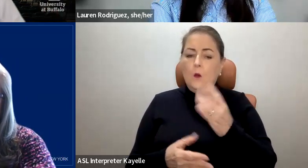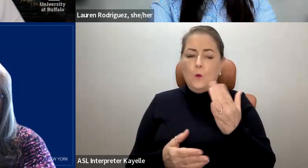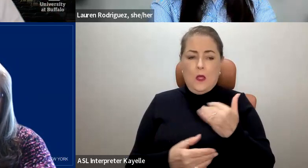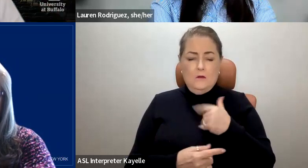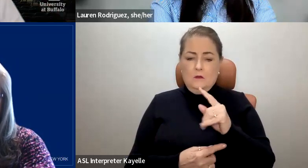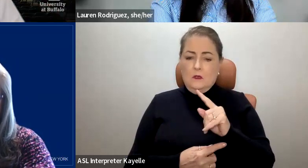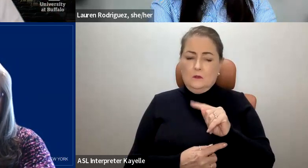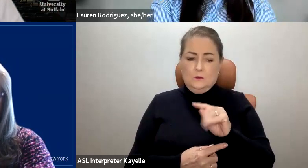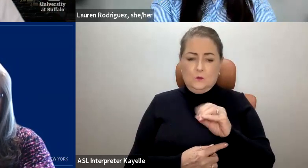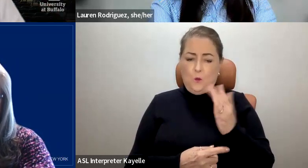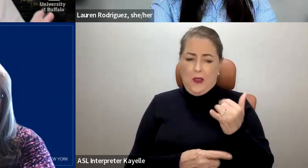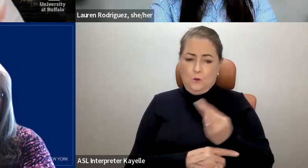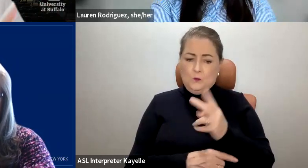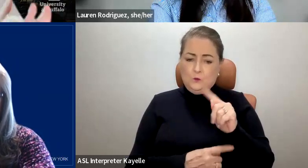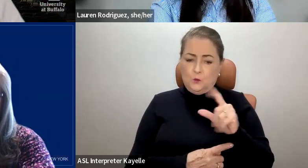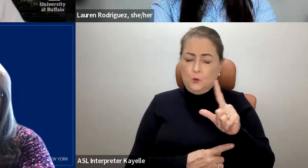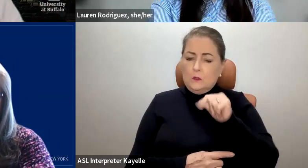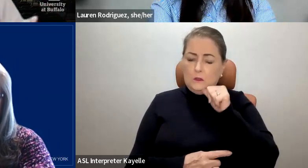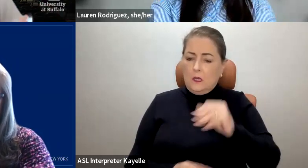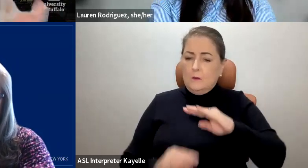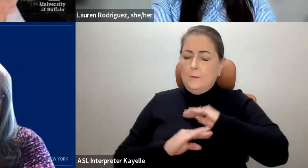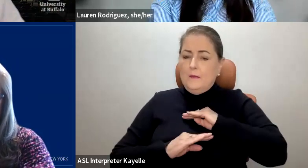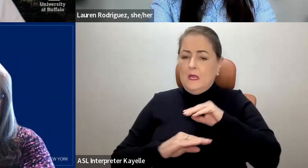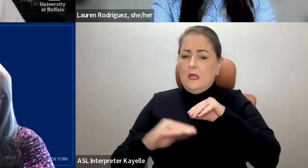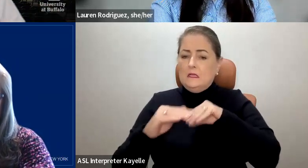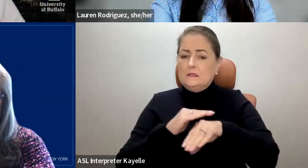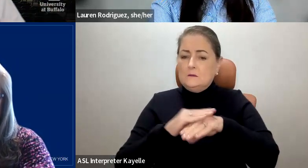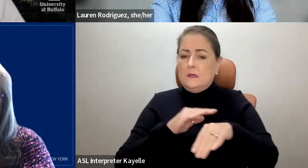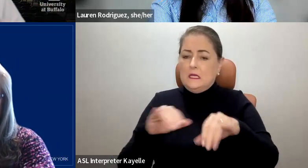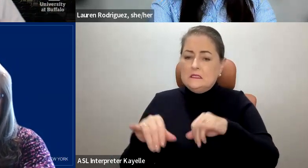accessibility standards, and there are legitimate reasons why